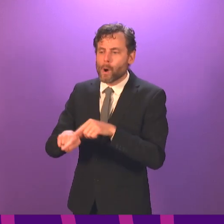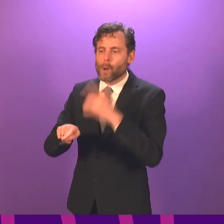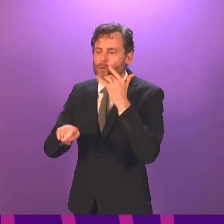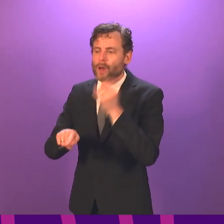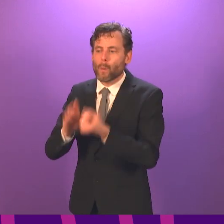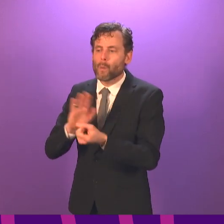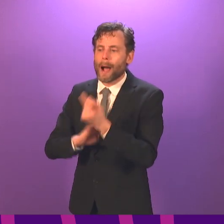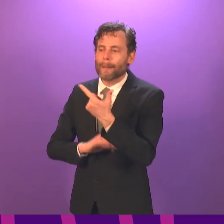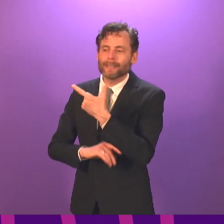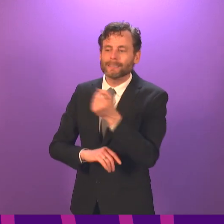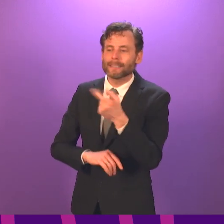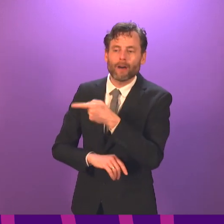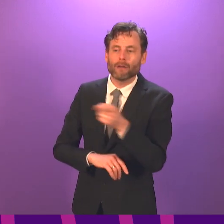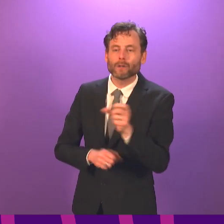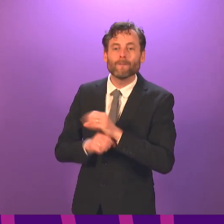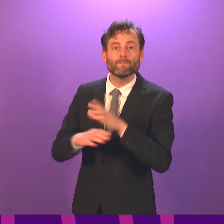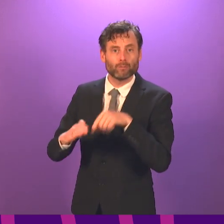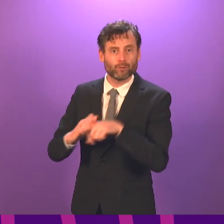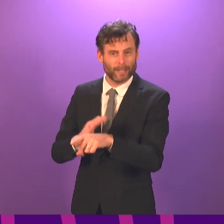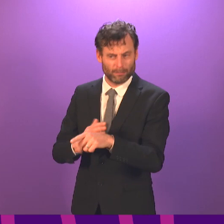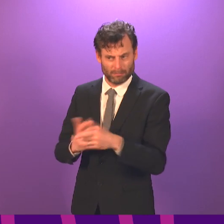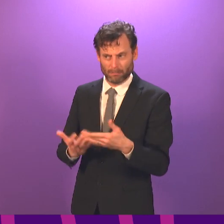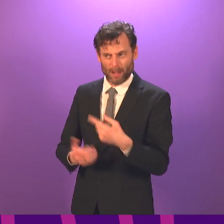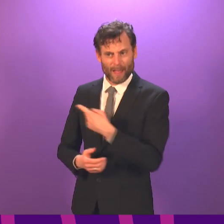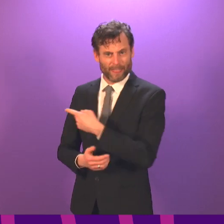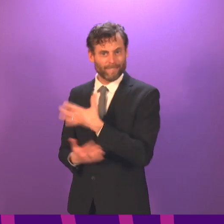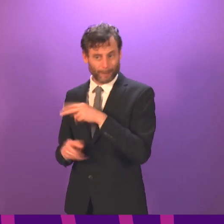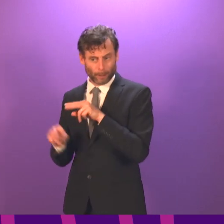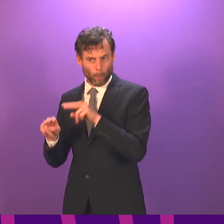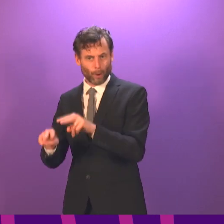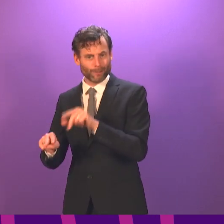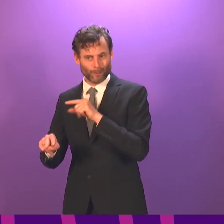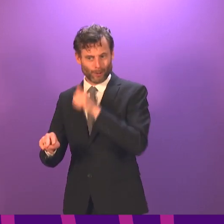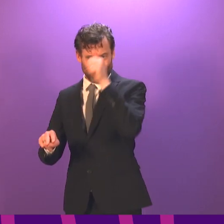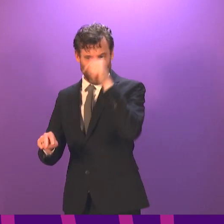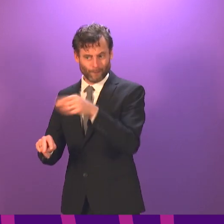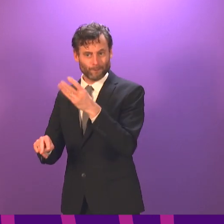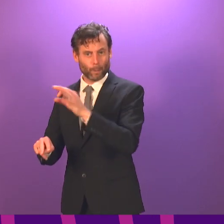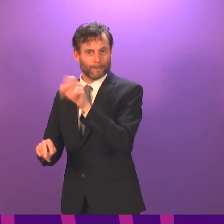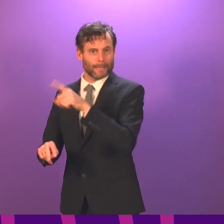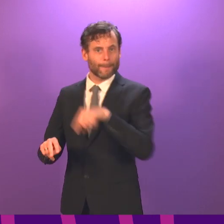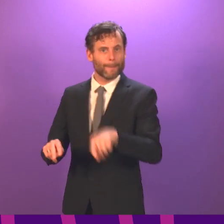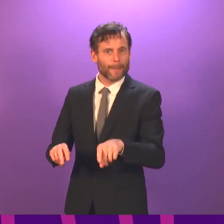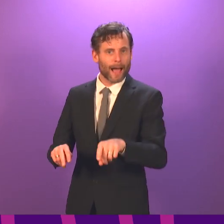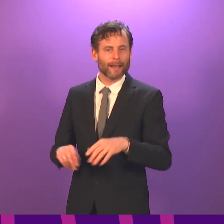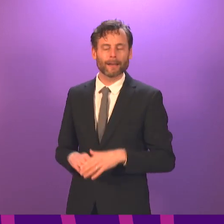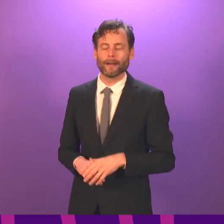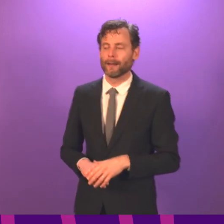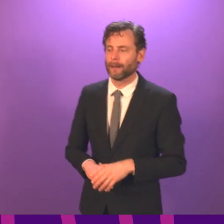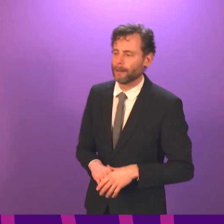to write with more detail. Some of what has been done throughout the pandemic has been inescapable—they have